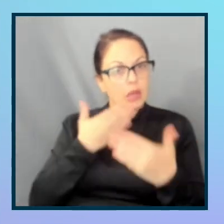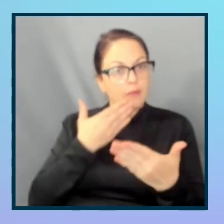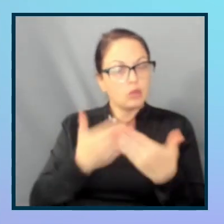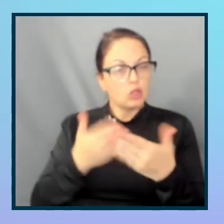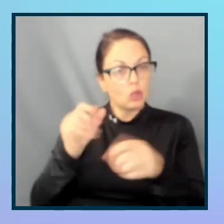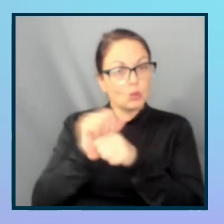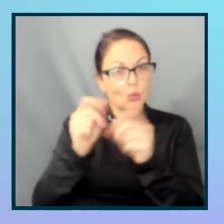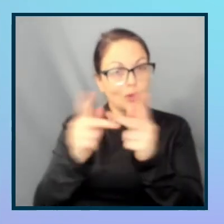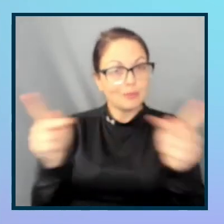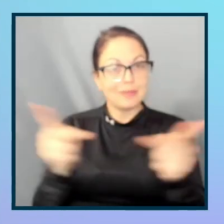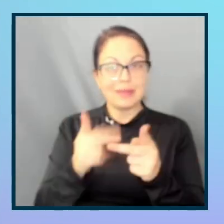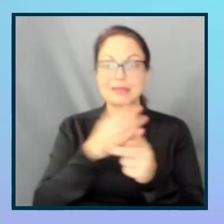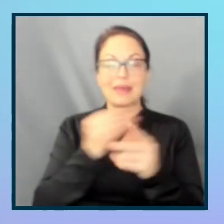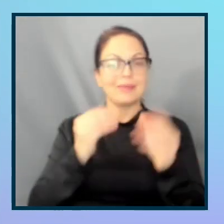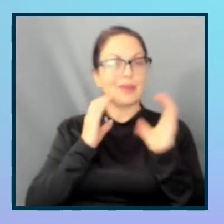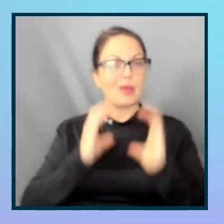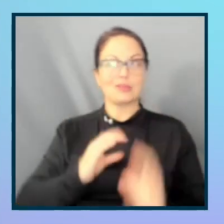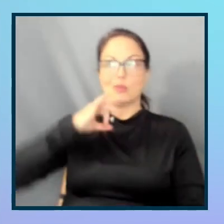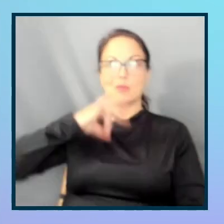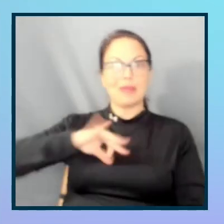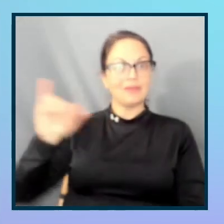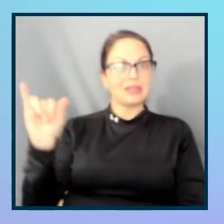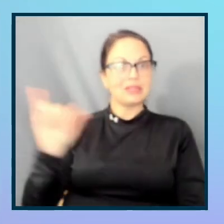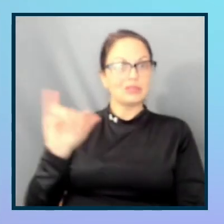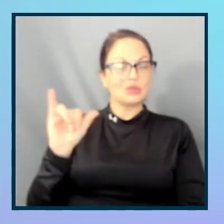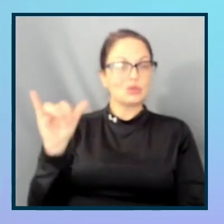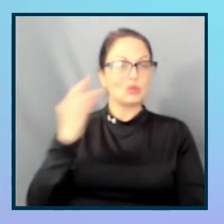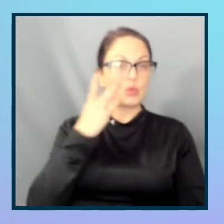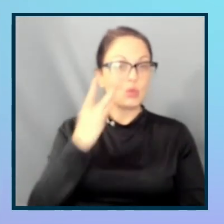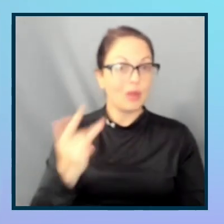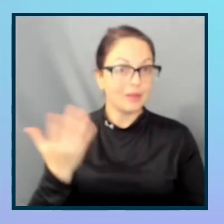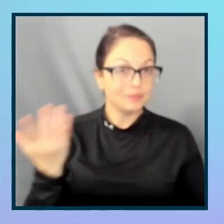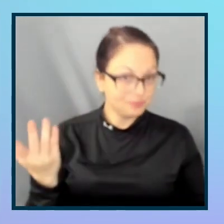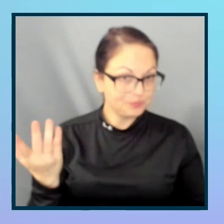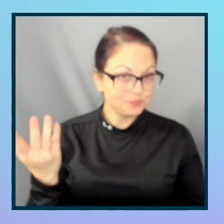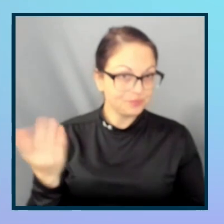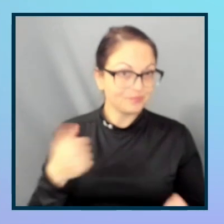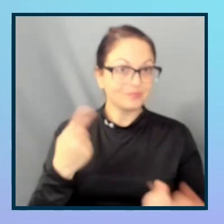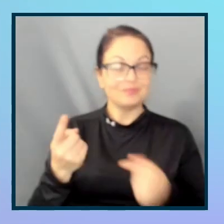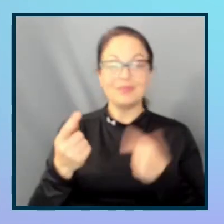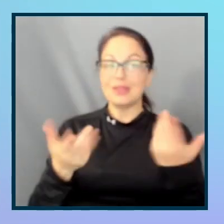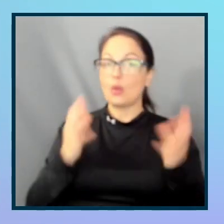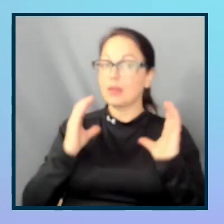and our customers are benefiting, because they're the ones that are creating new programs for ASL.